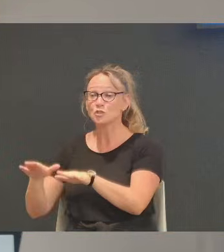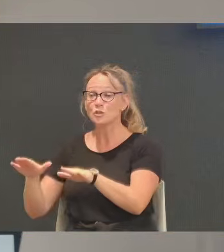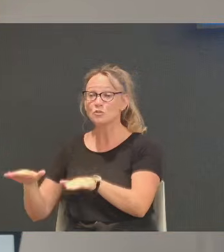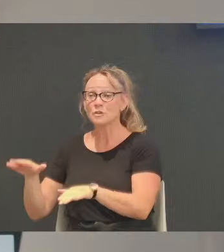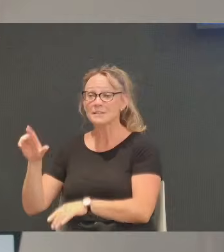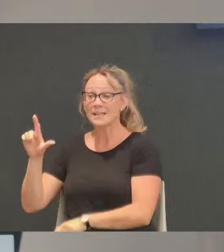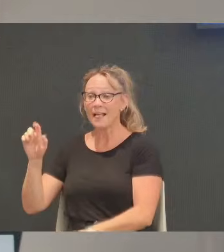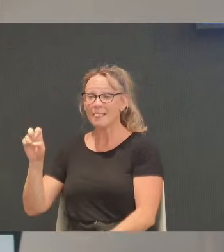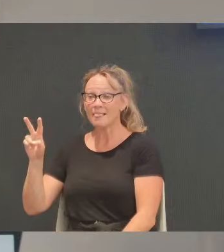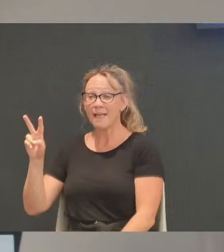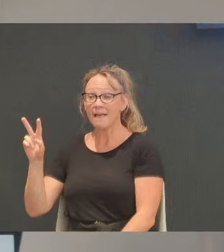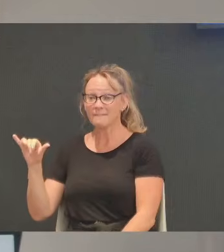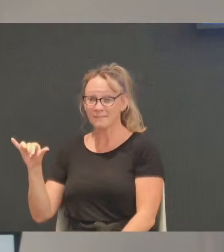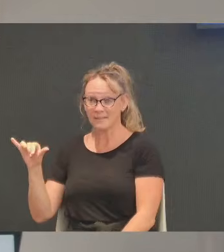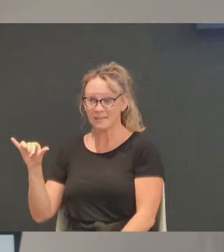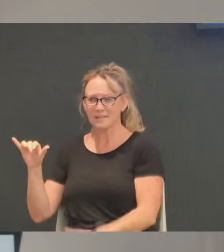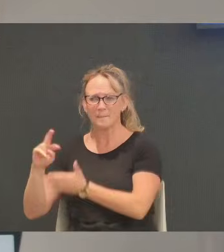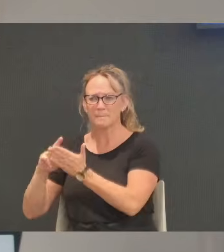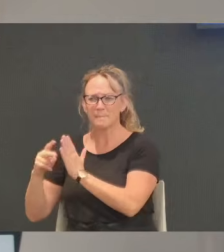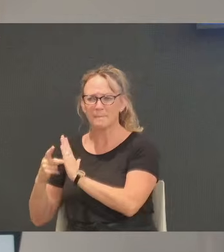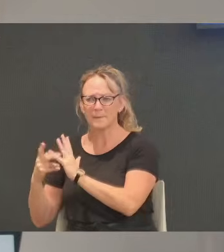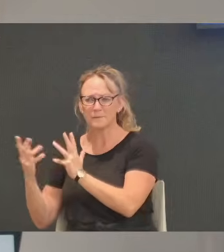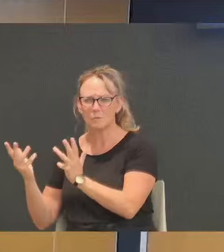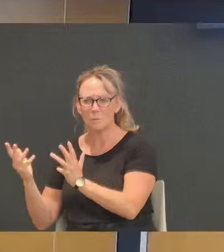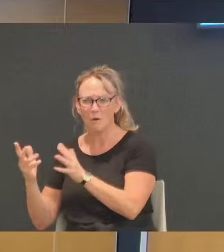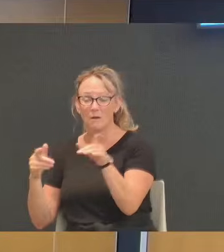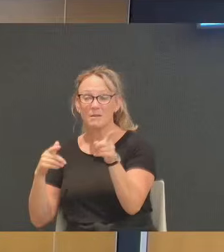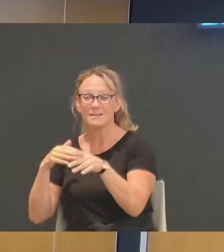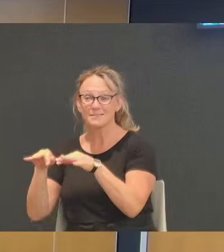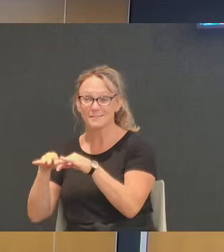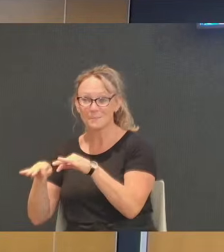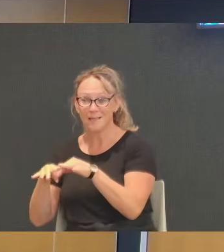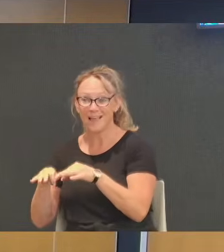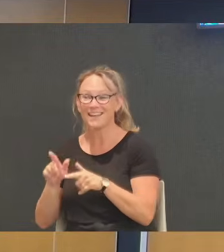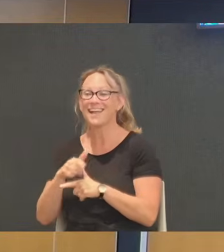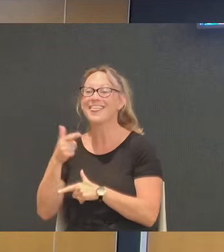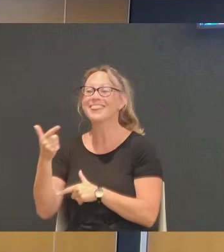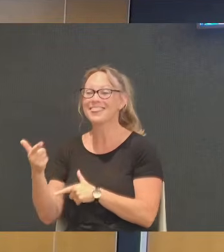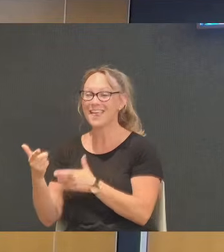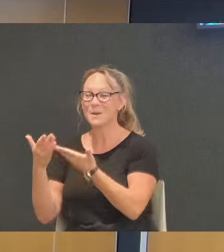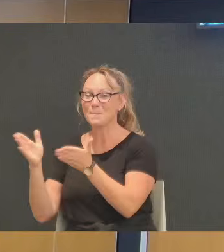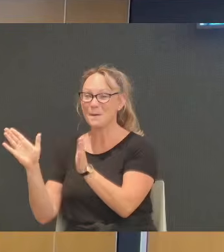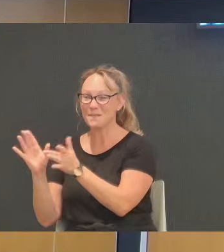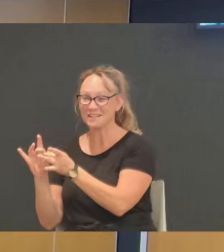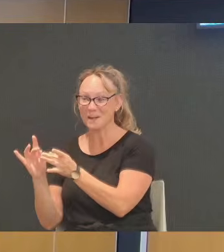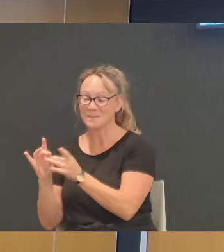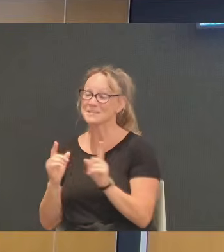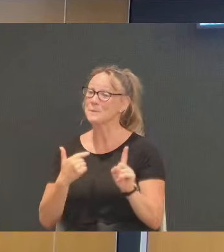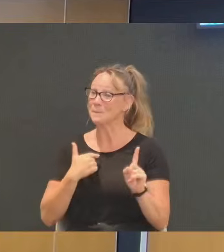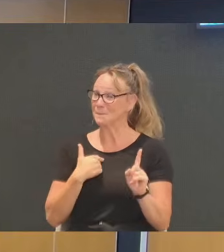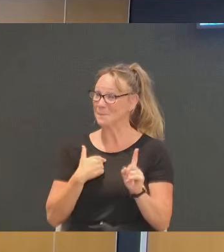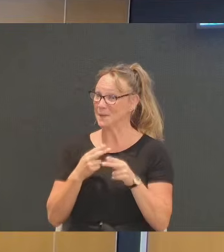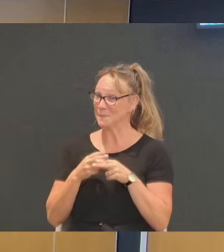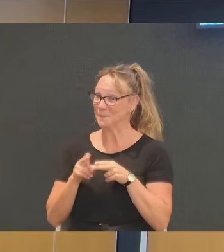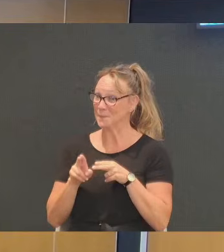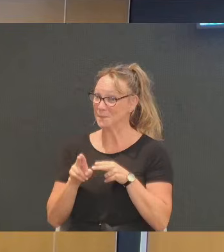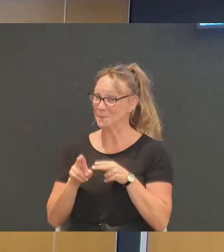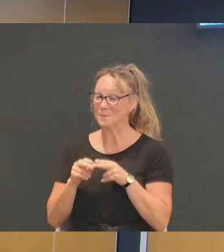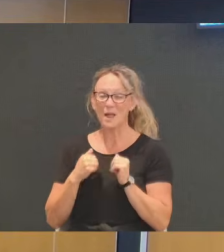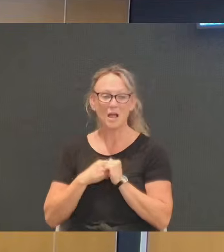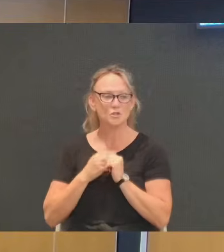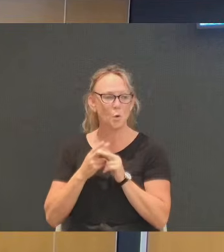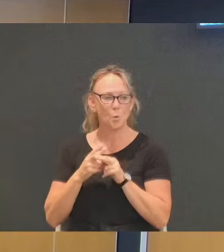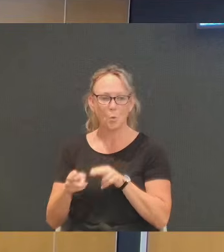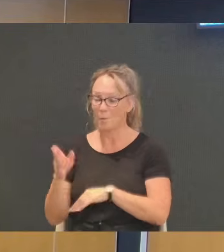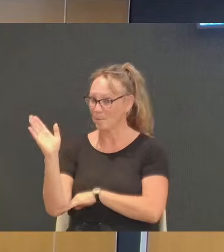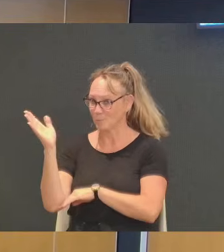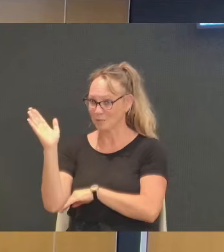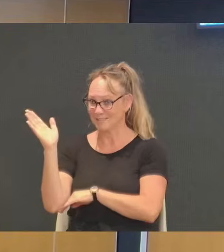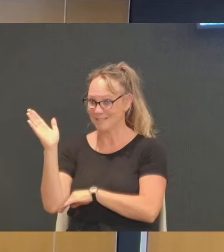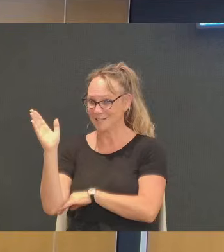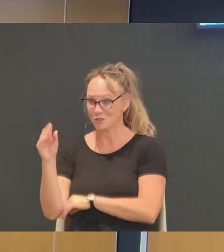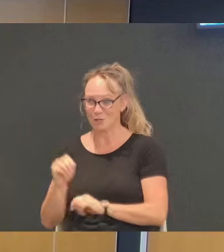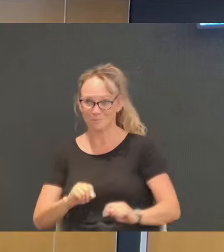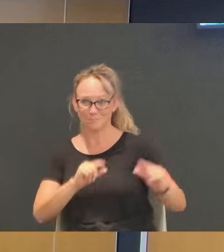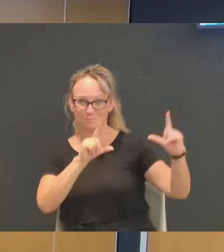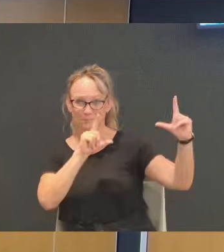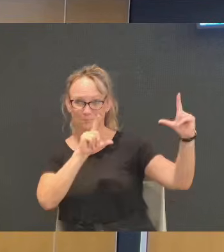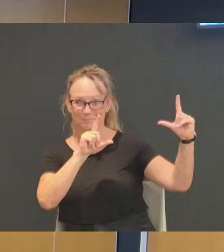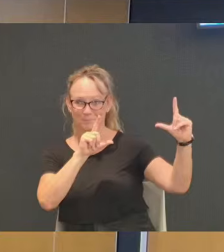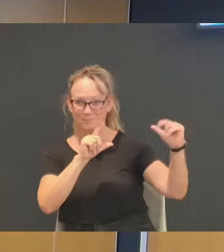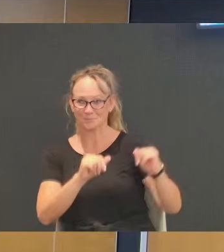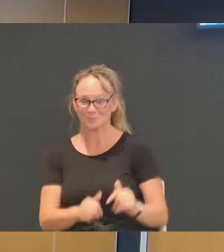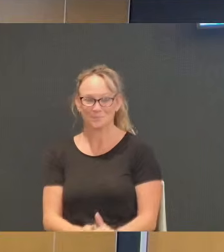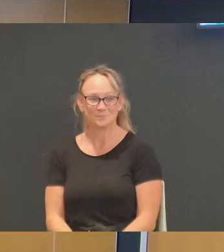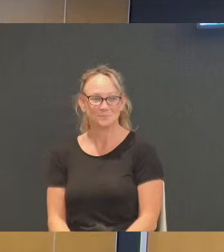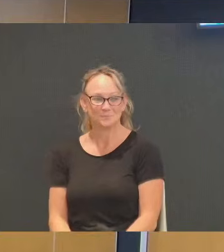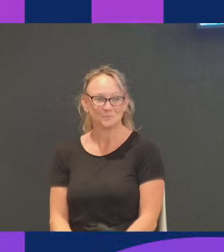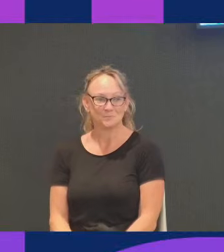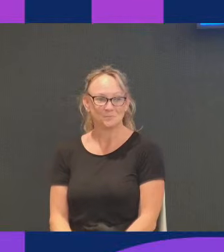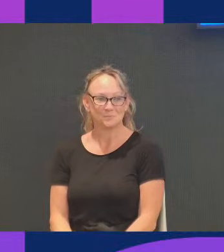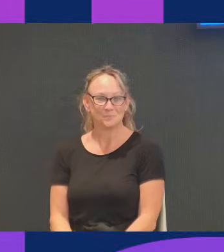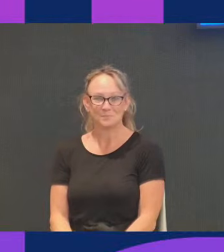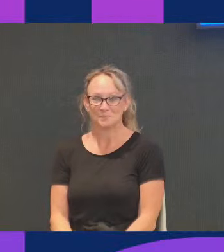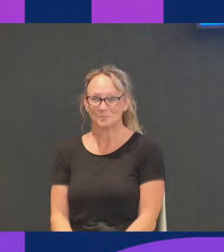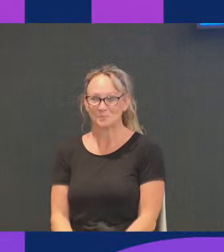and then we'll have public comments. Thanks, Lisa. Uhhuh. it is a quick presentation here.